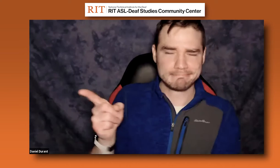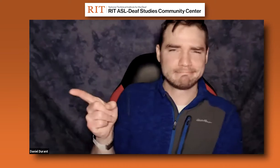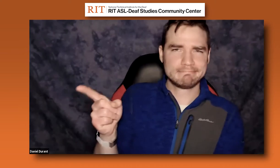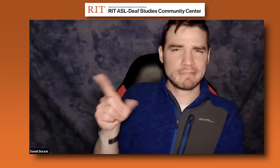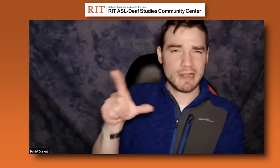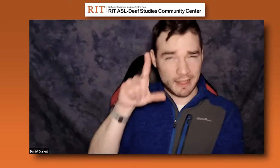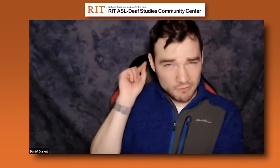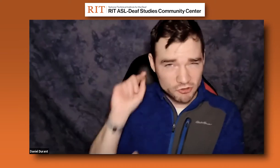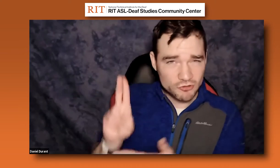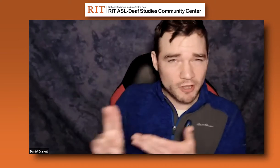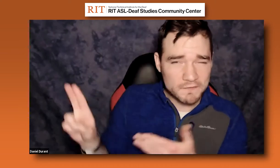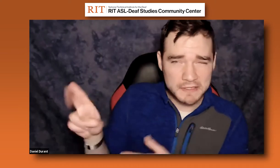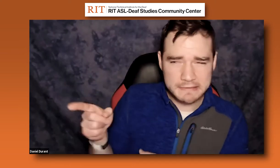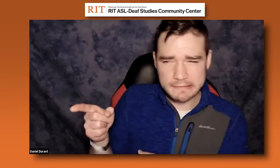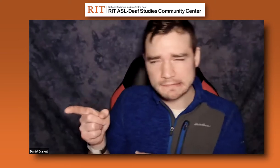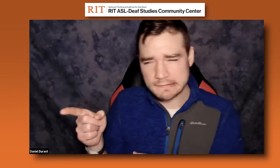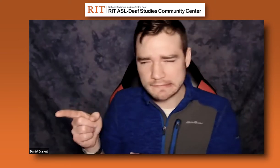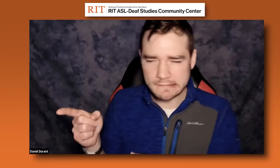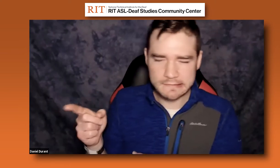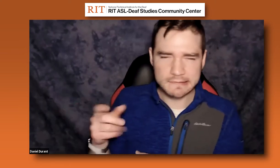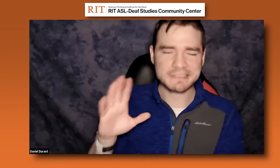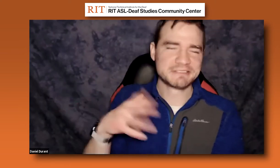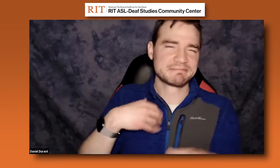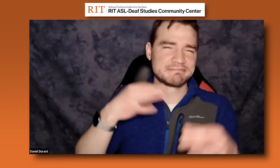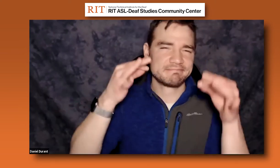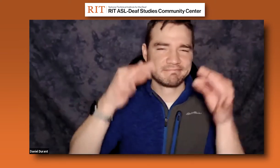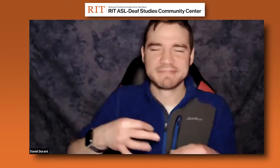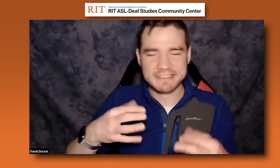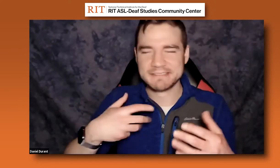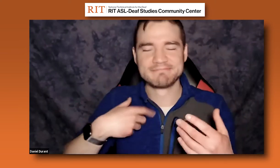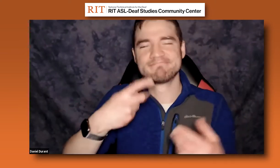So Gallaudet University was calling my name,